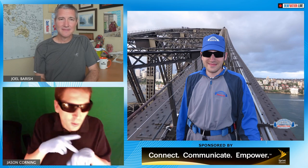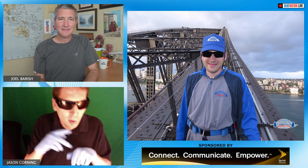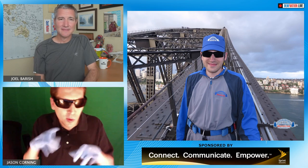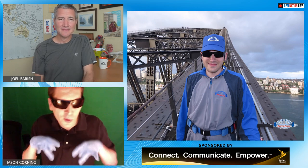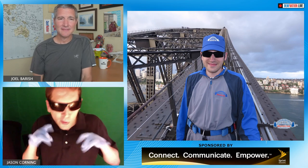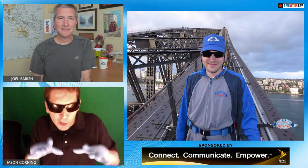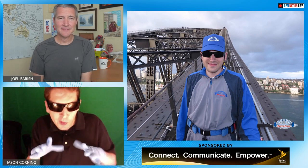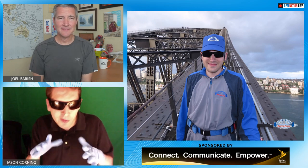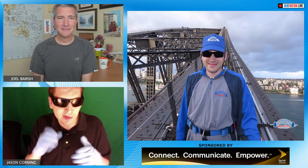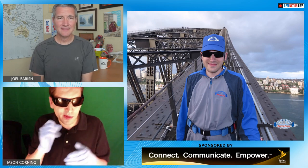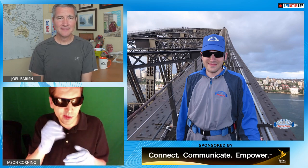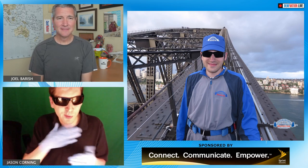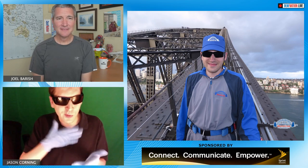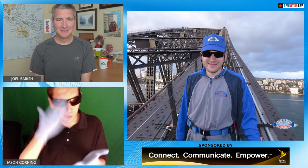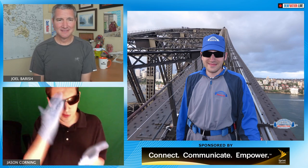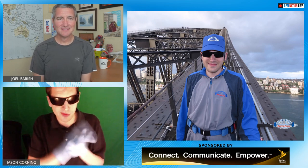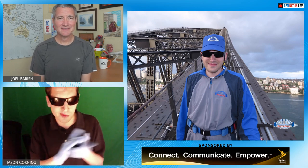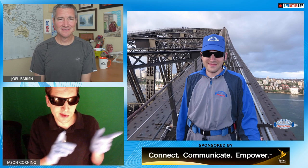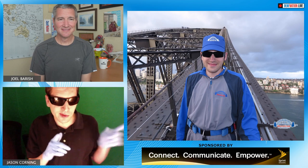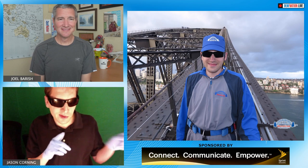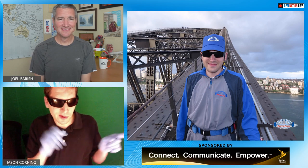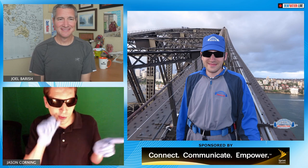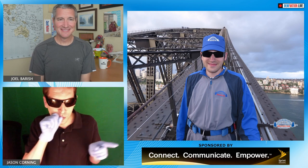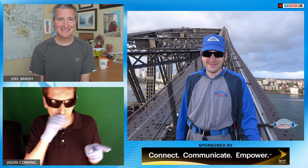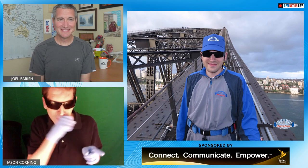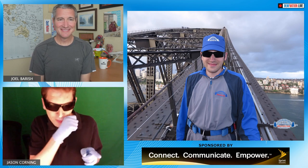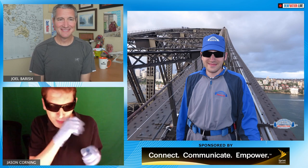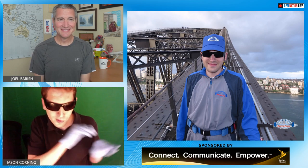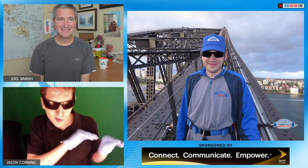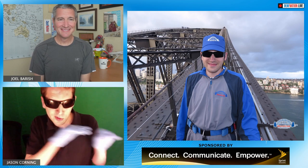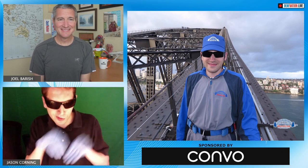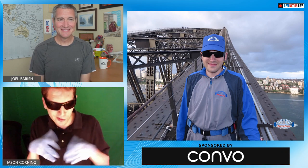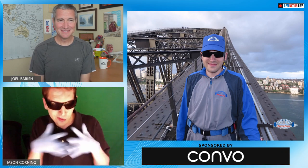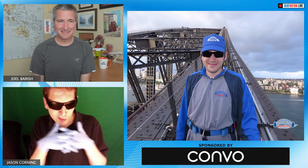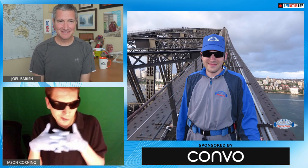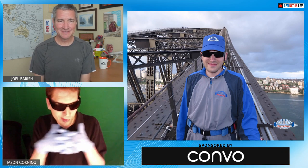Philippine, Australia, so my husband is Taiwanese and moved to America